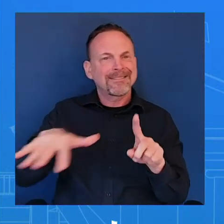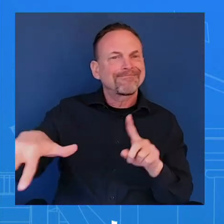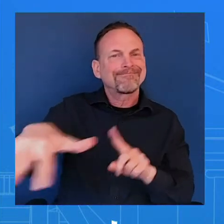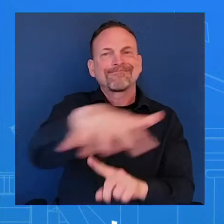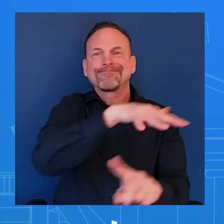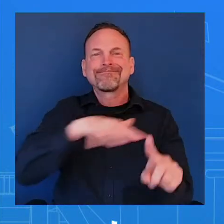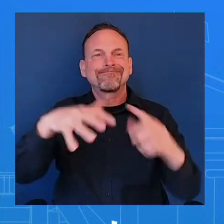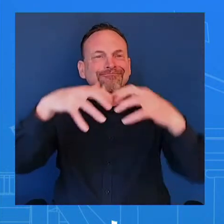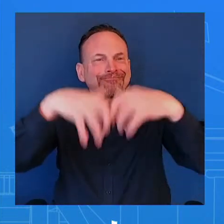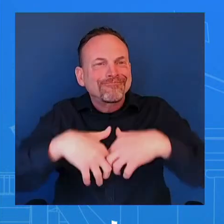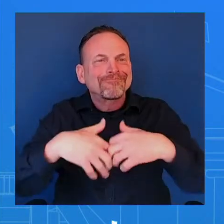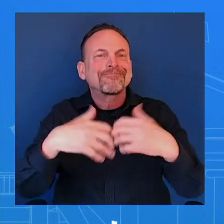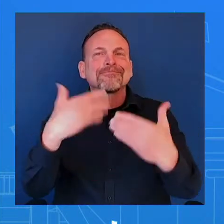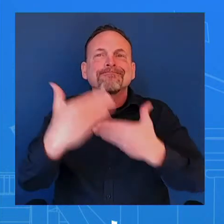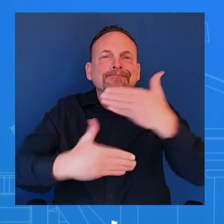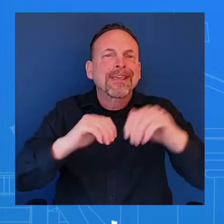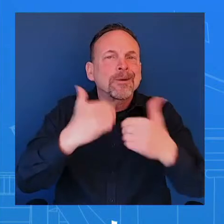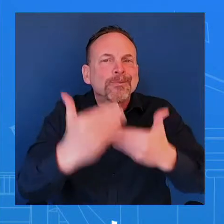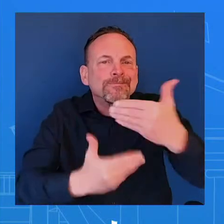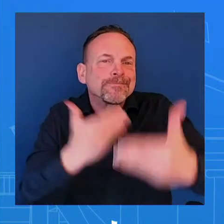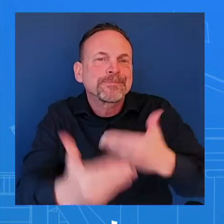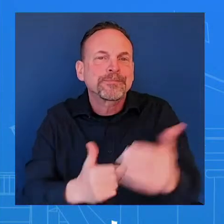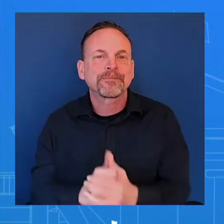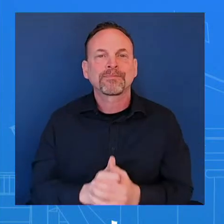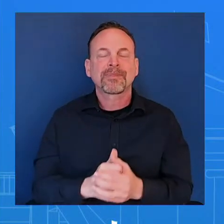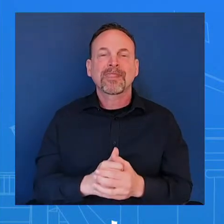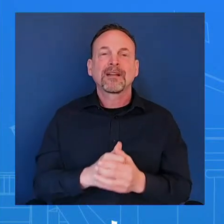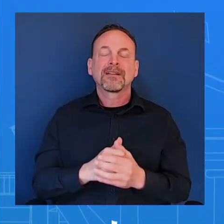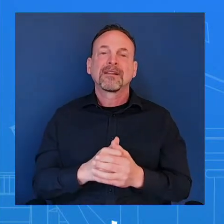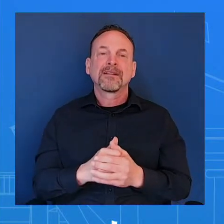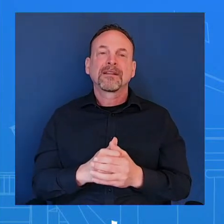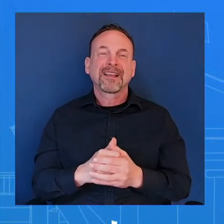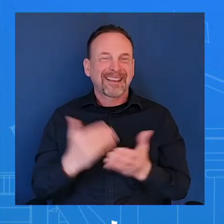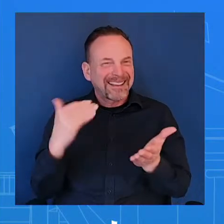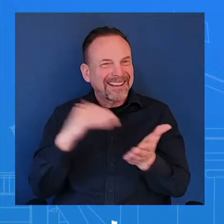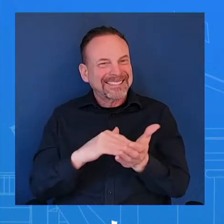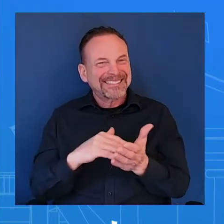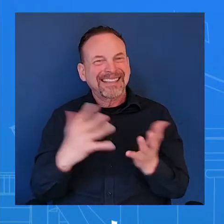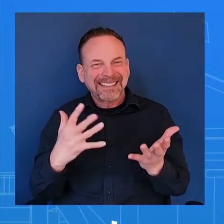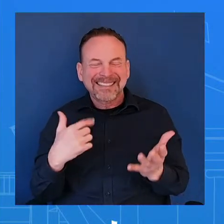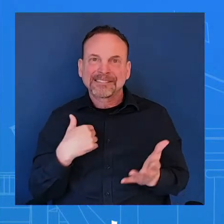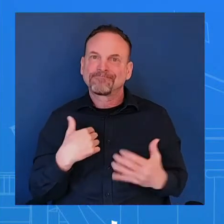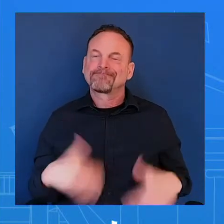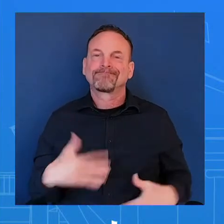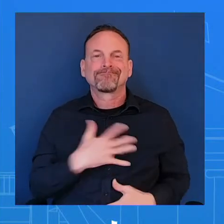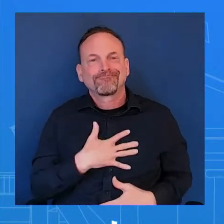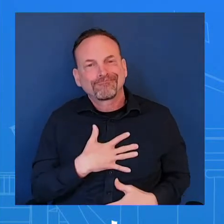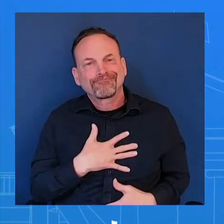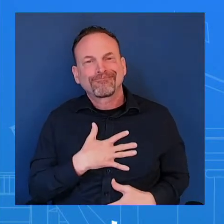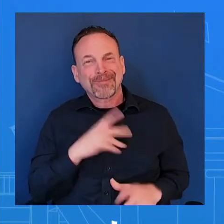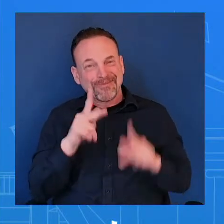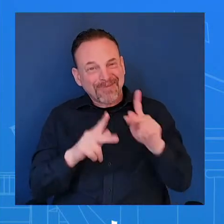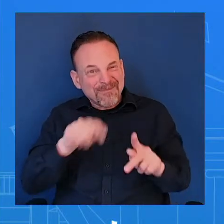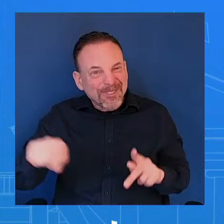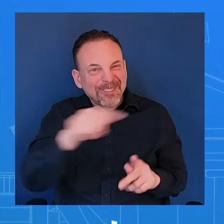Our hearts go out to the lives that were lost during that -- that evening -- or that early morning.